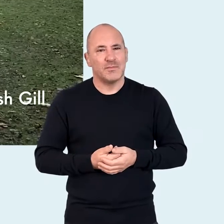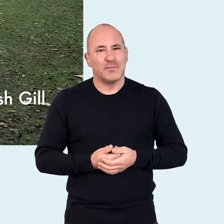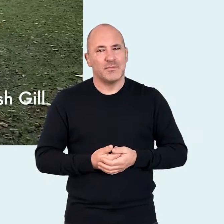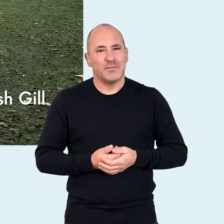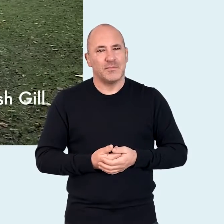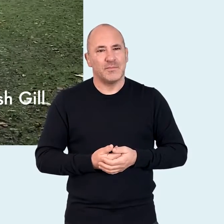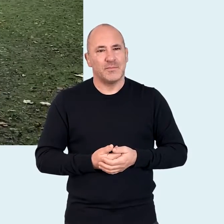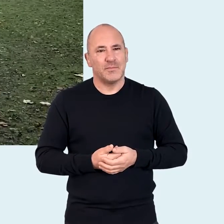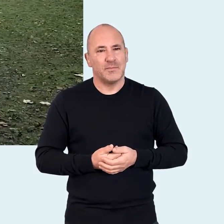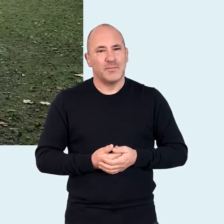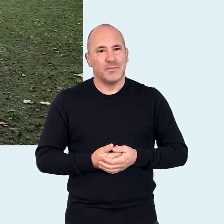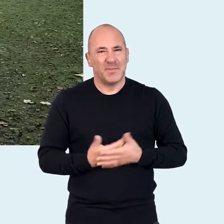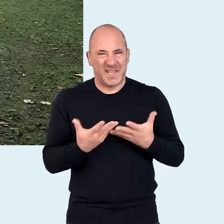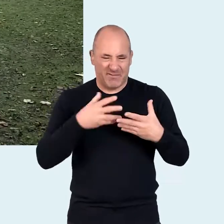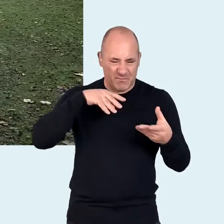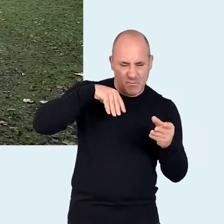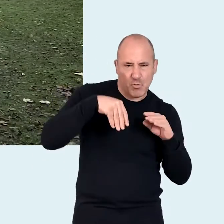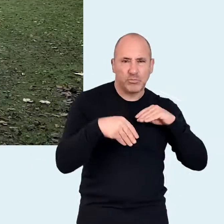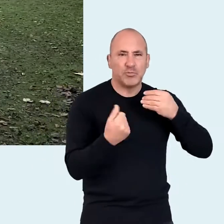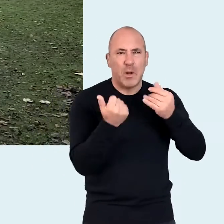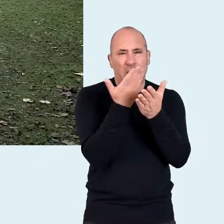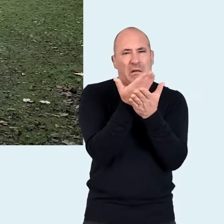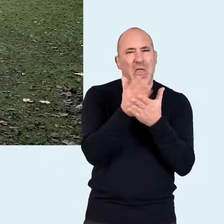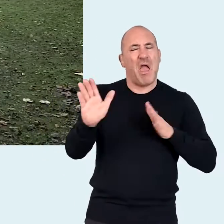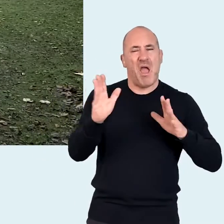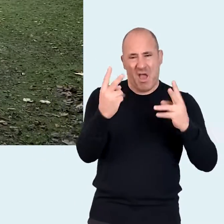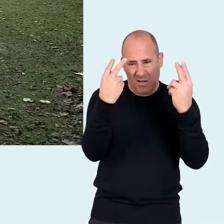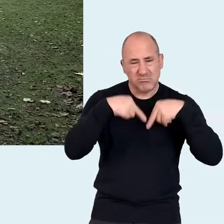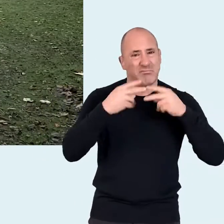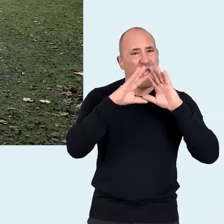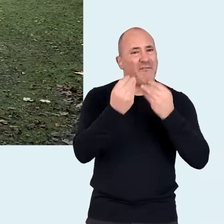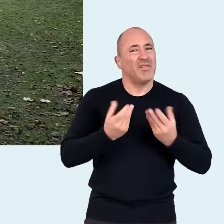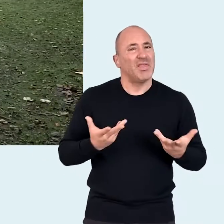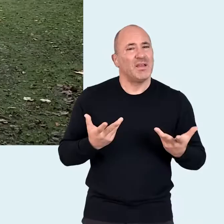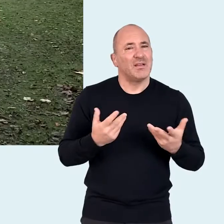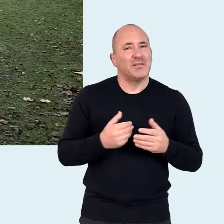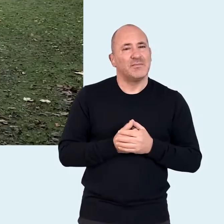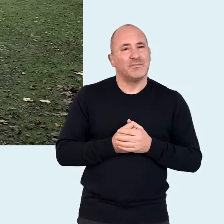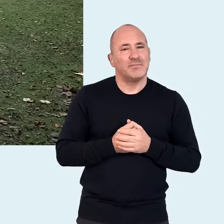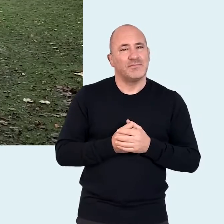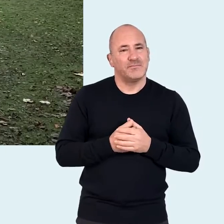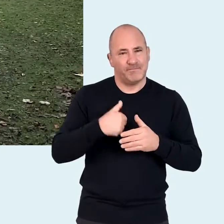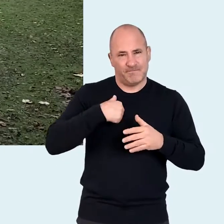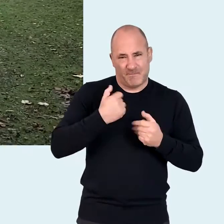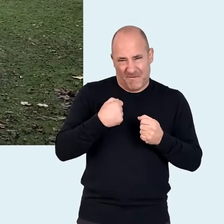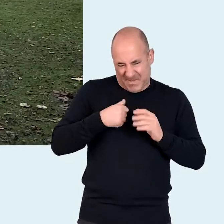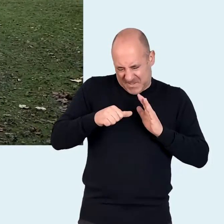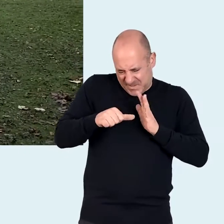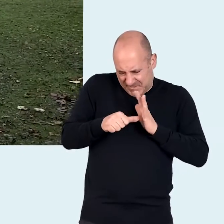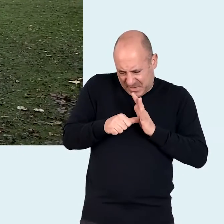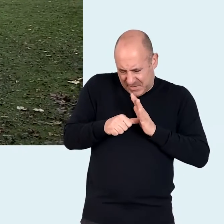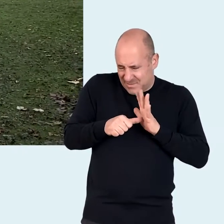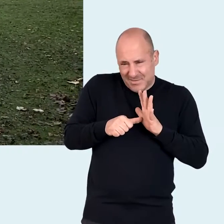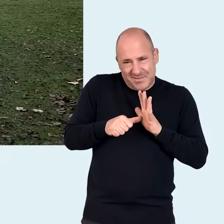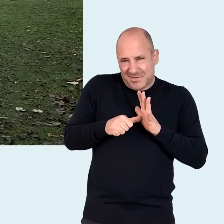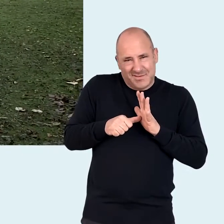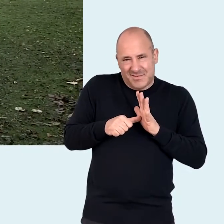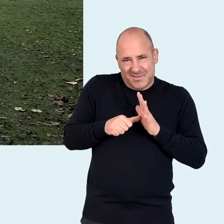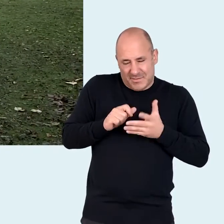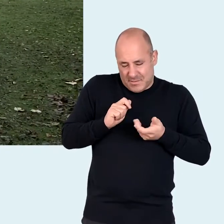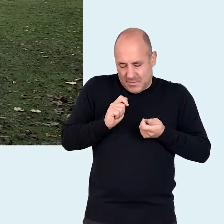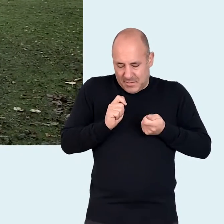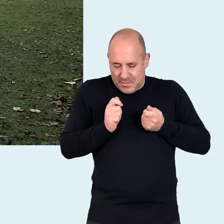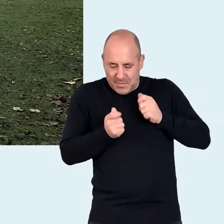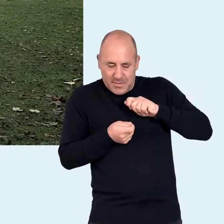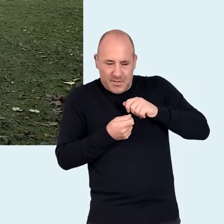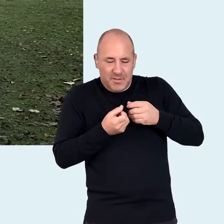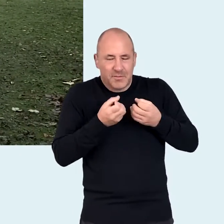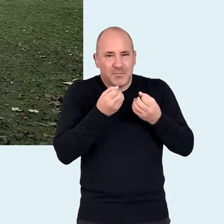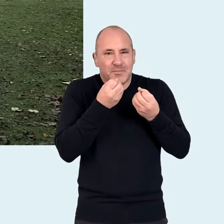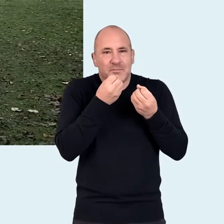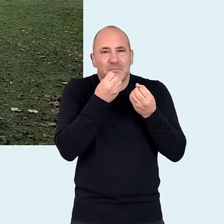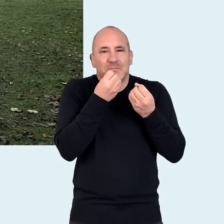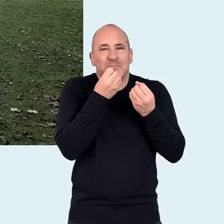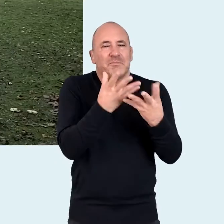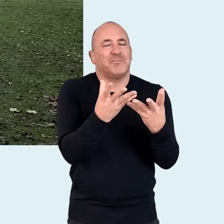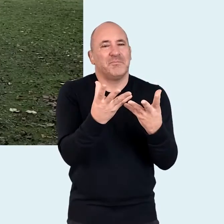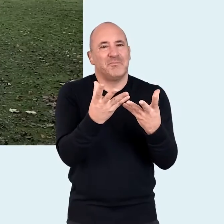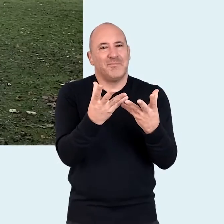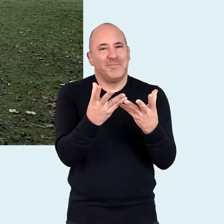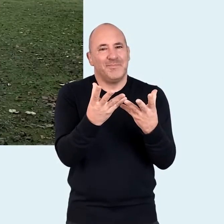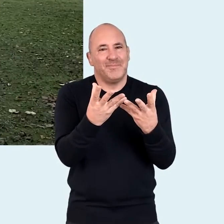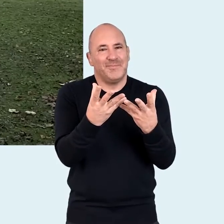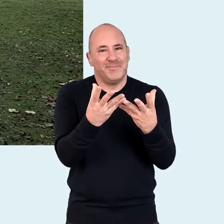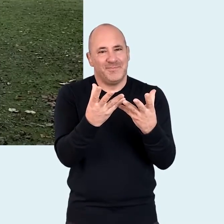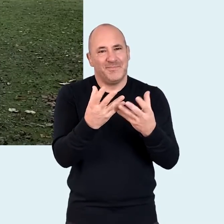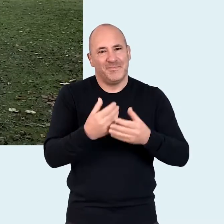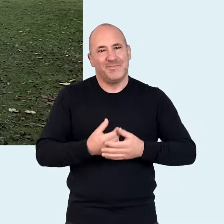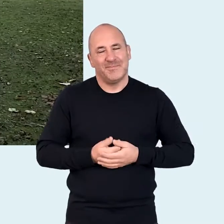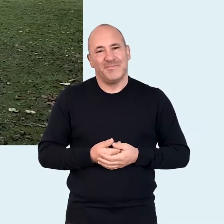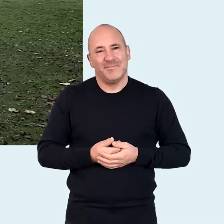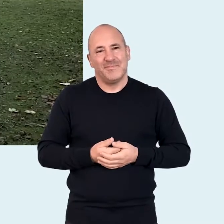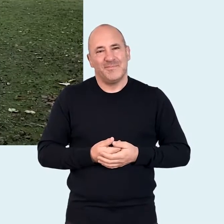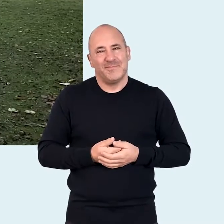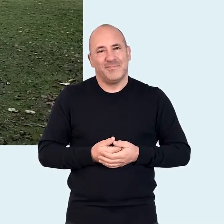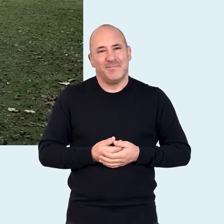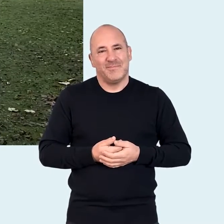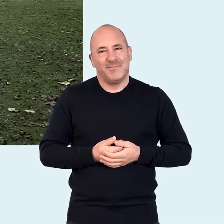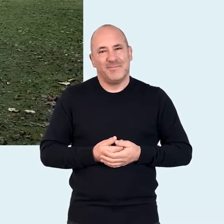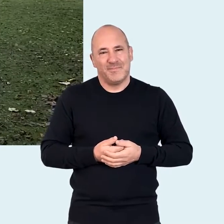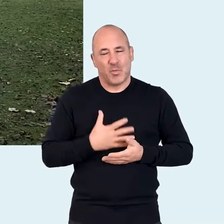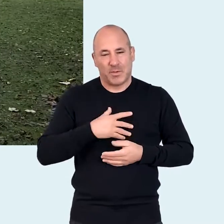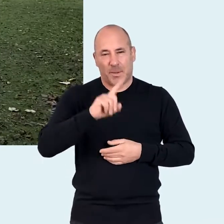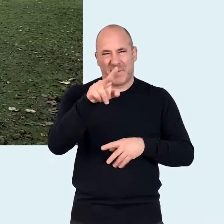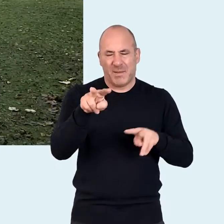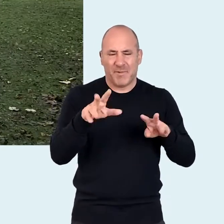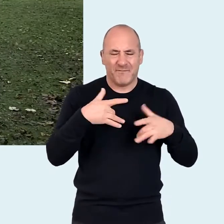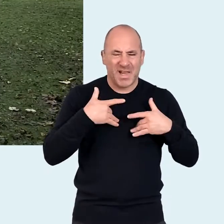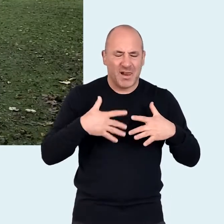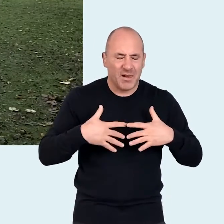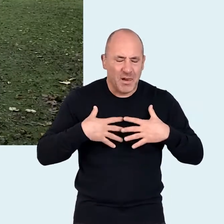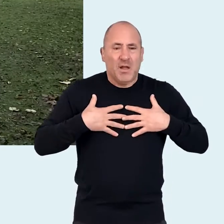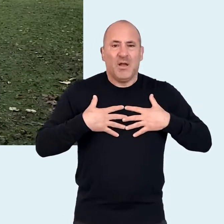Be congruent and transparent. Let that difficulty in you become your gift. Let it touch people.